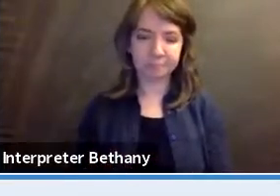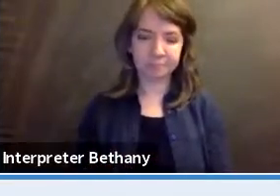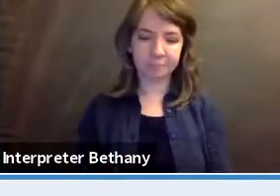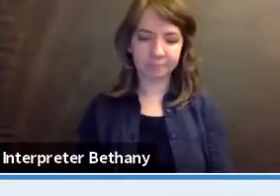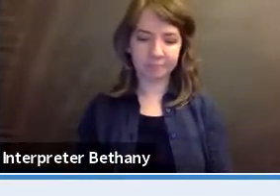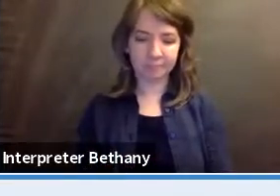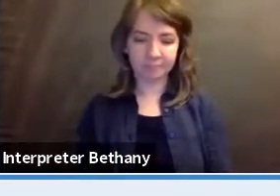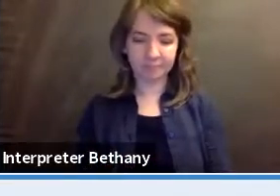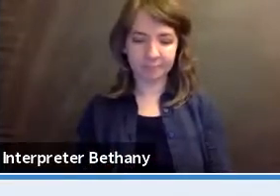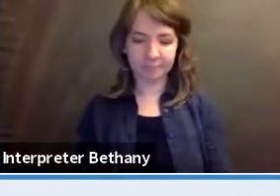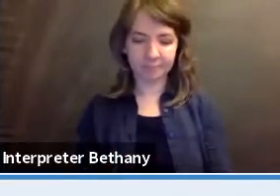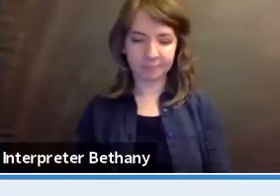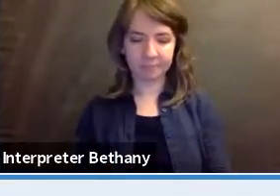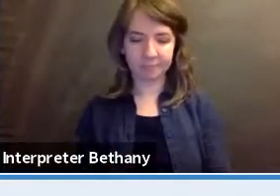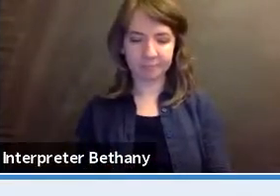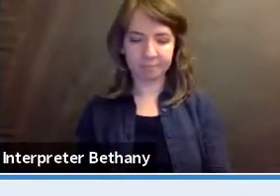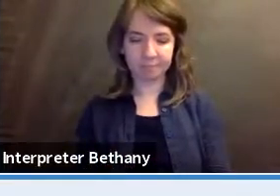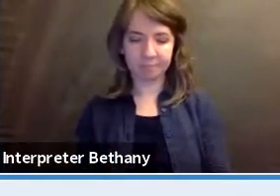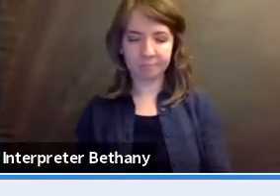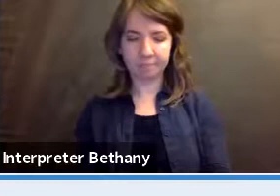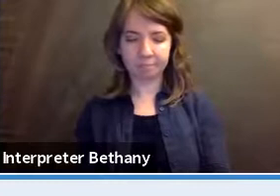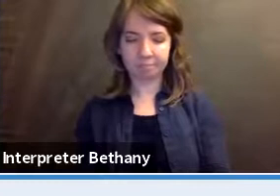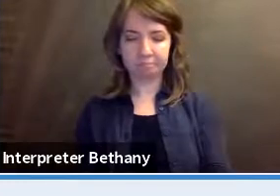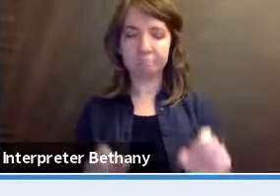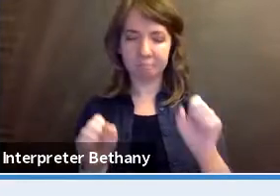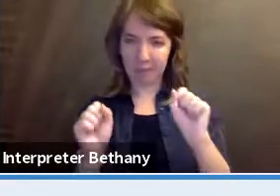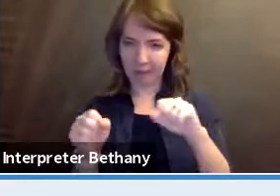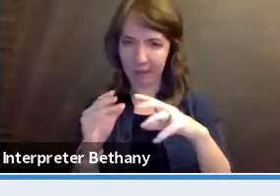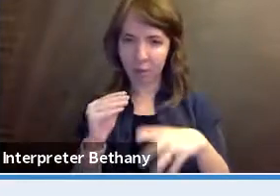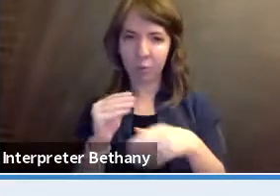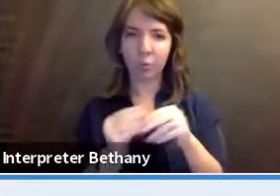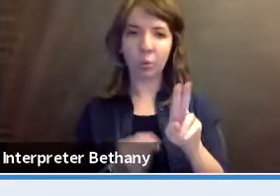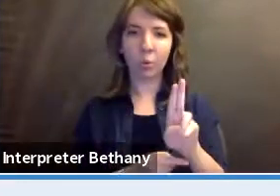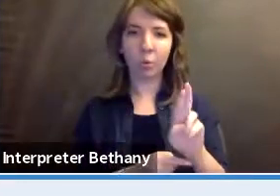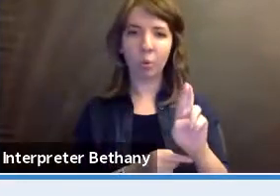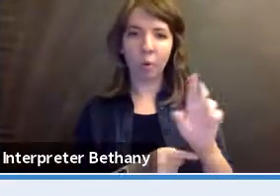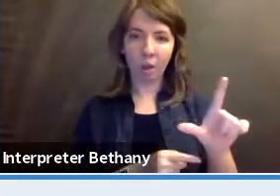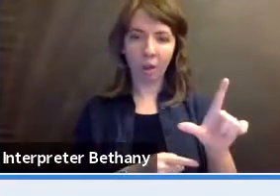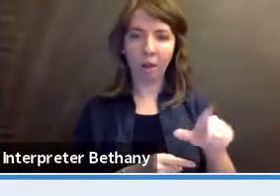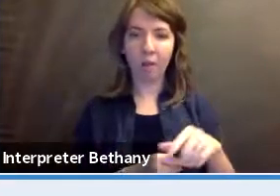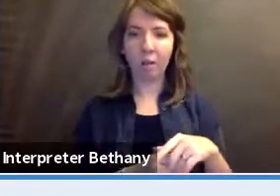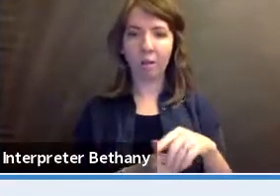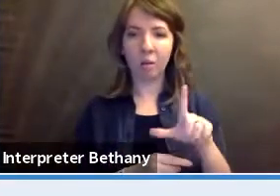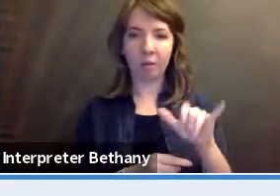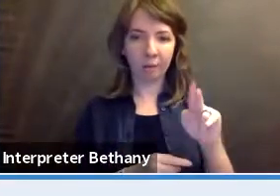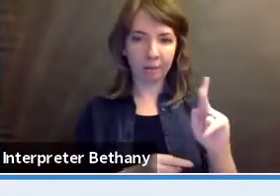Linda Kobashigawa: They can include the URL or the perma link. But again, if they don't want to fill out.